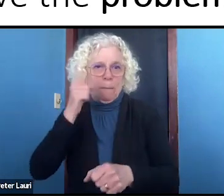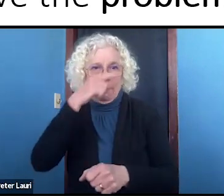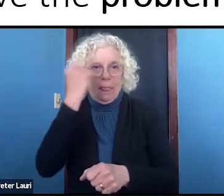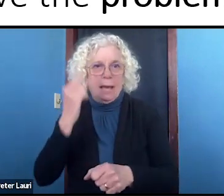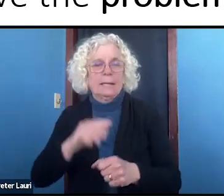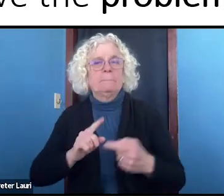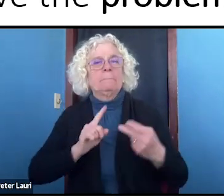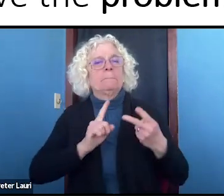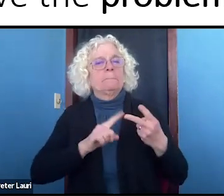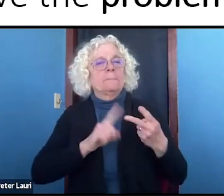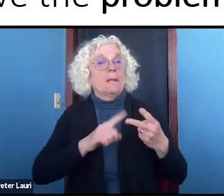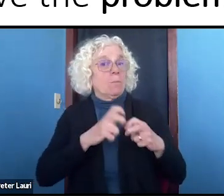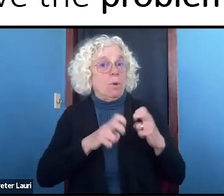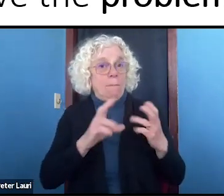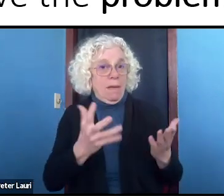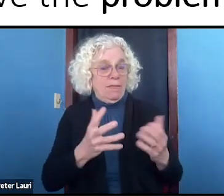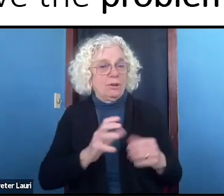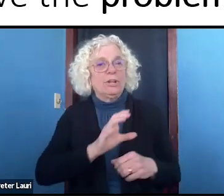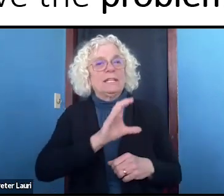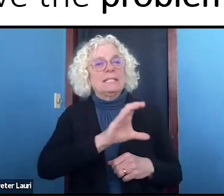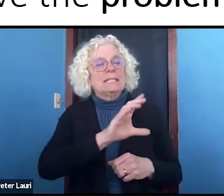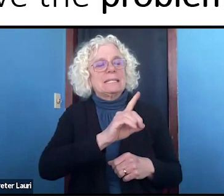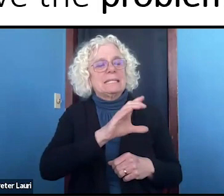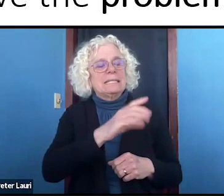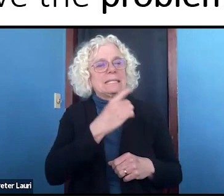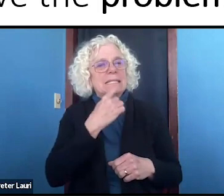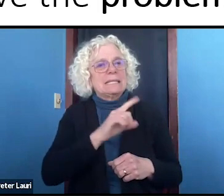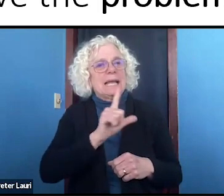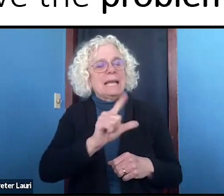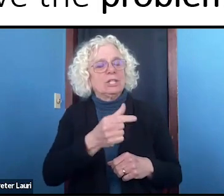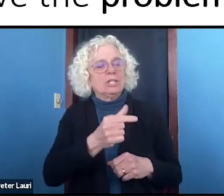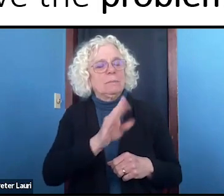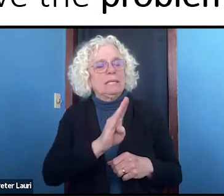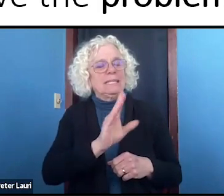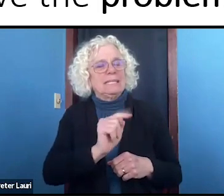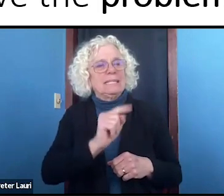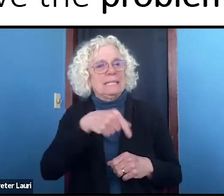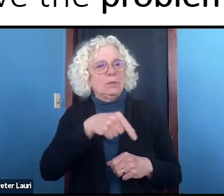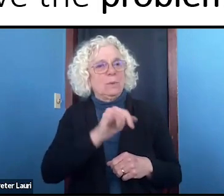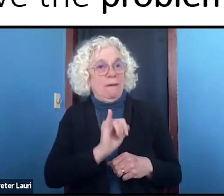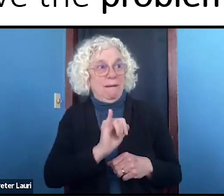When the CDC reports that our LGBTQ plus high schoolers are five times